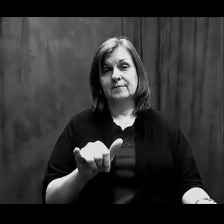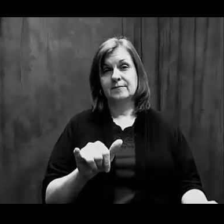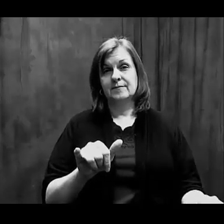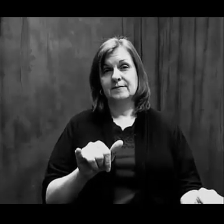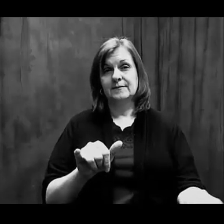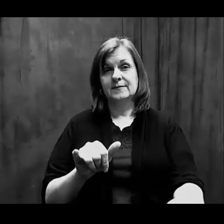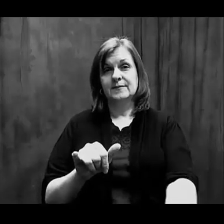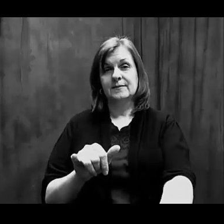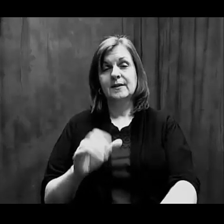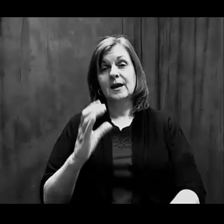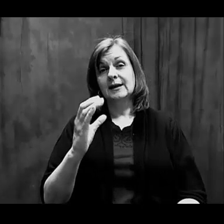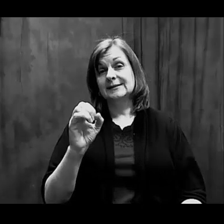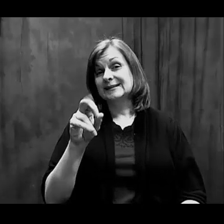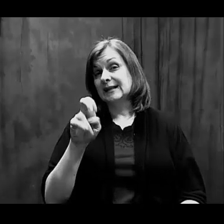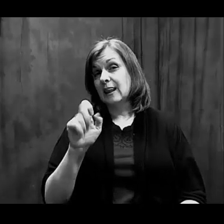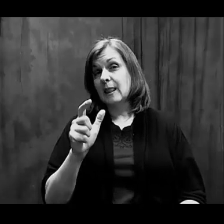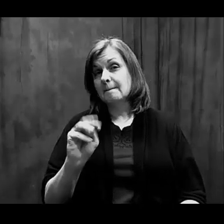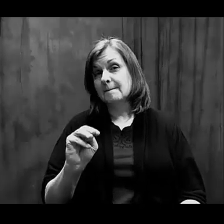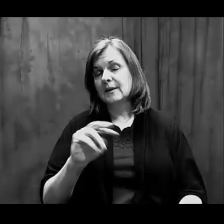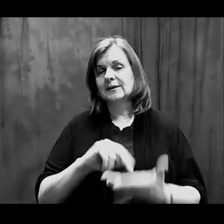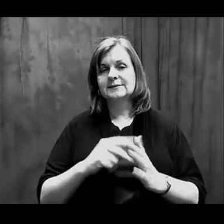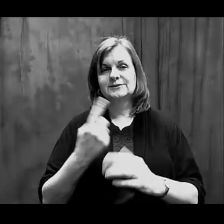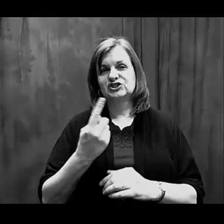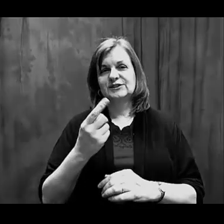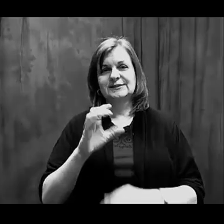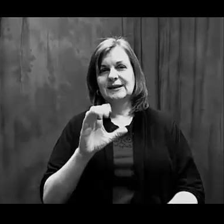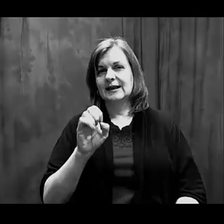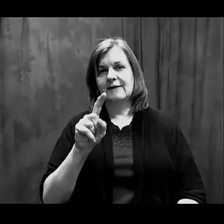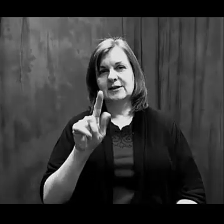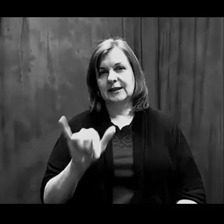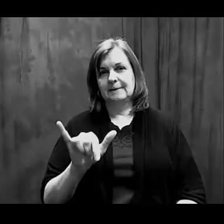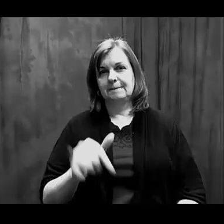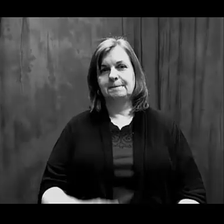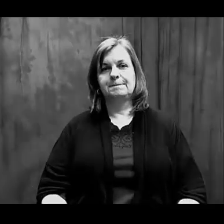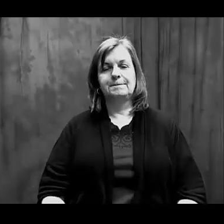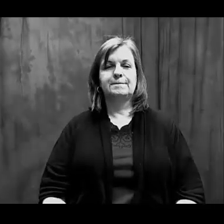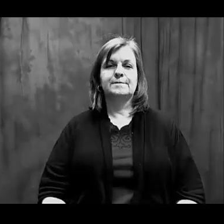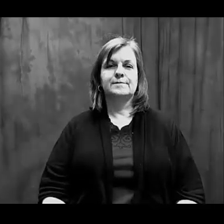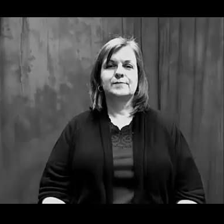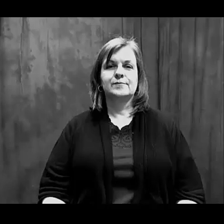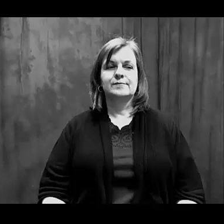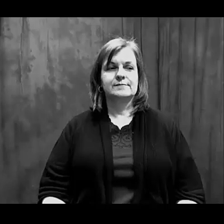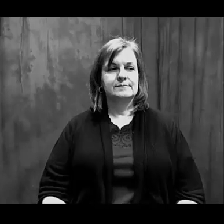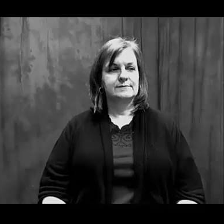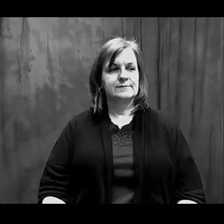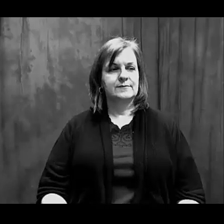so coelom is just a cavity